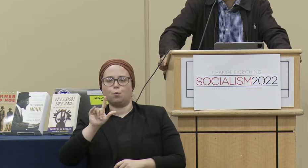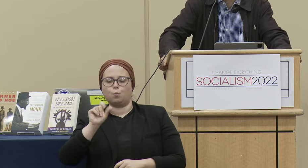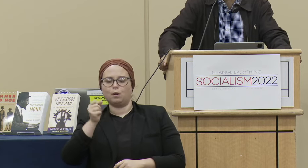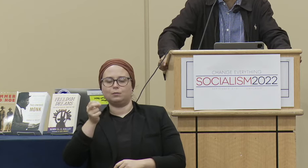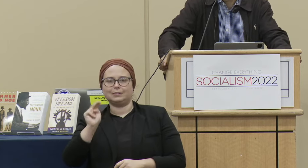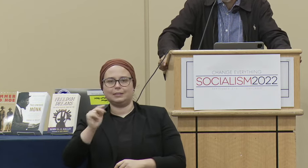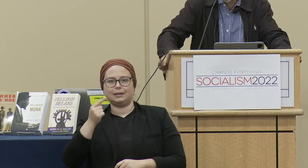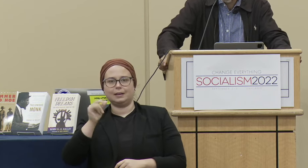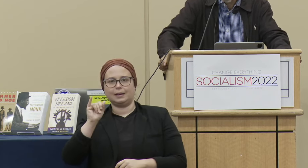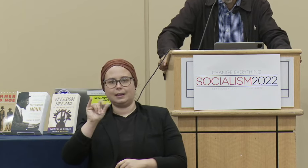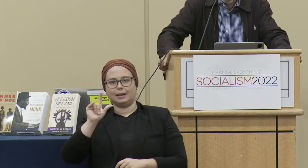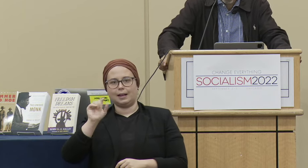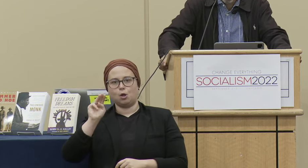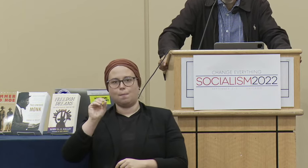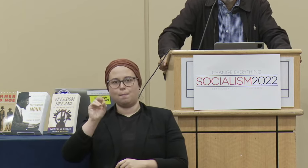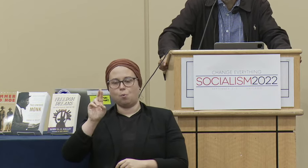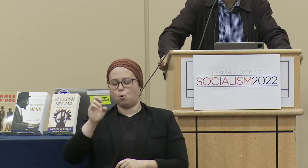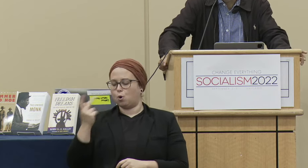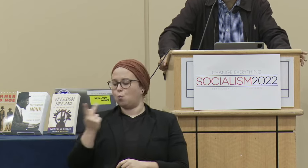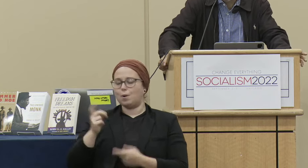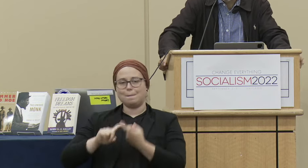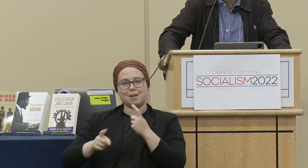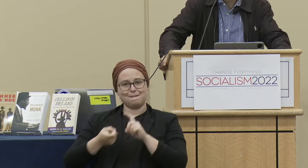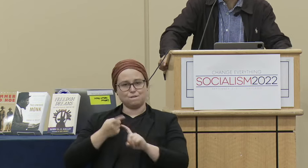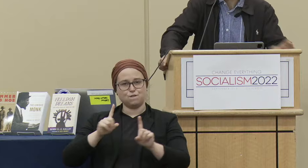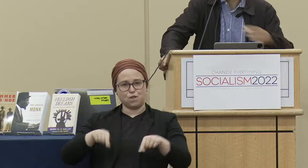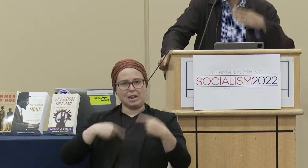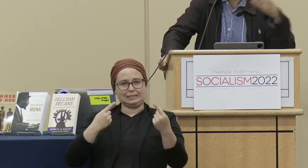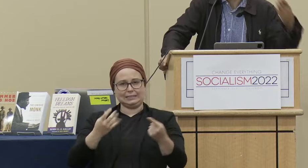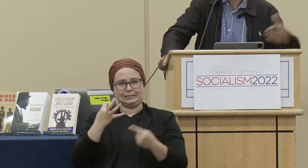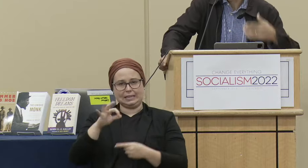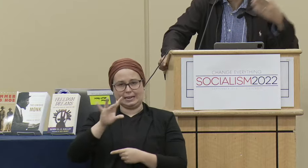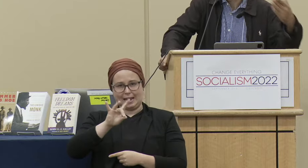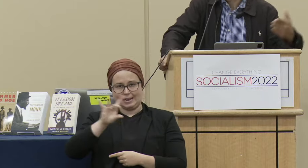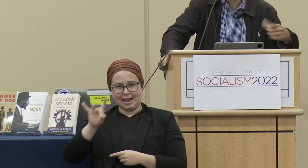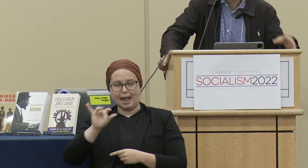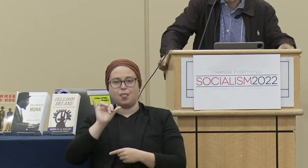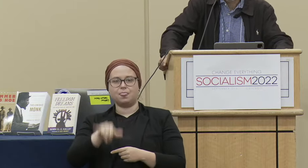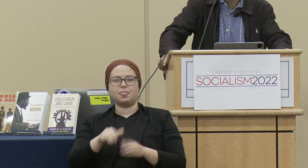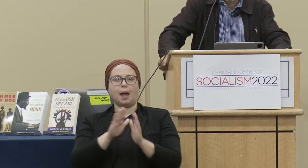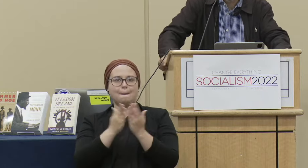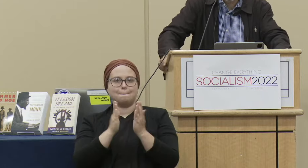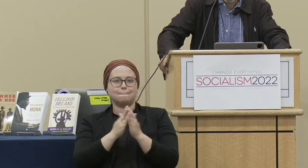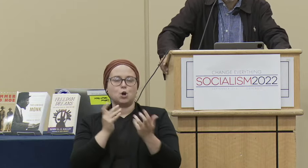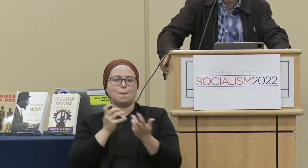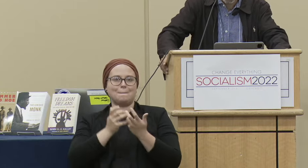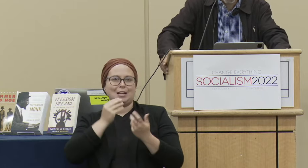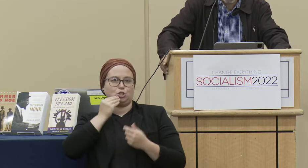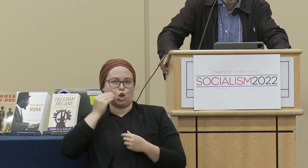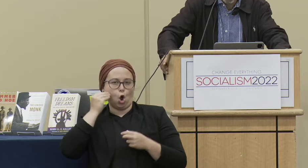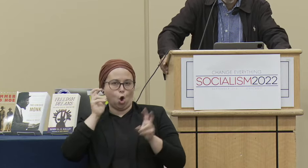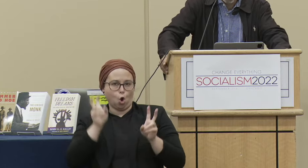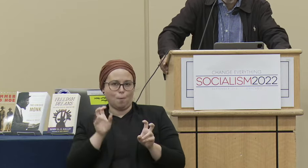know, Woodrow Wilson Gil Ruth Wilson Gilmore , that book